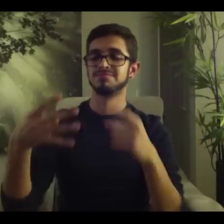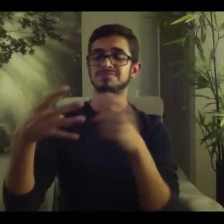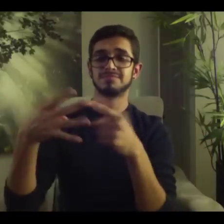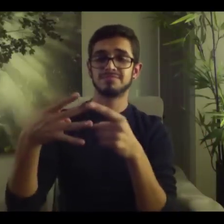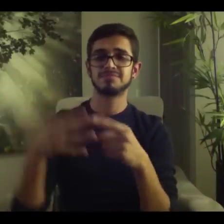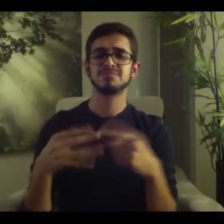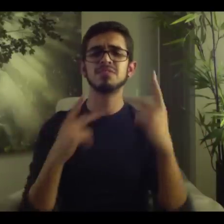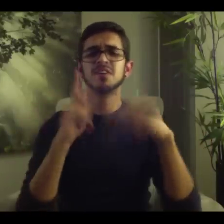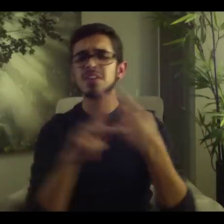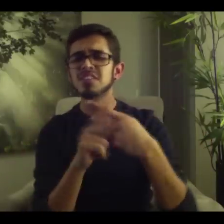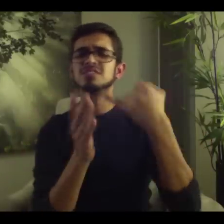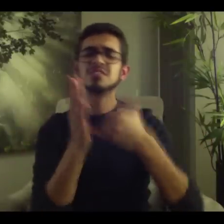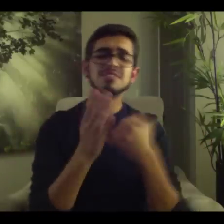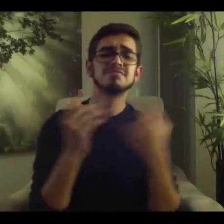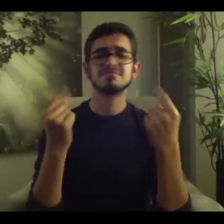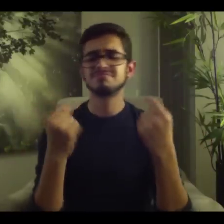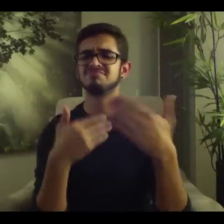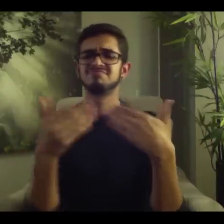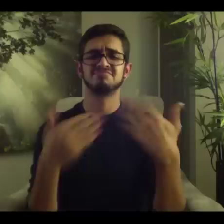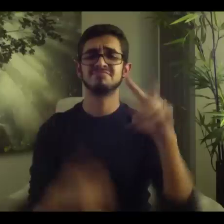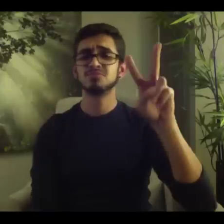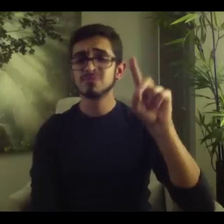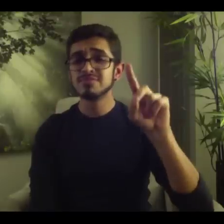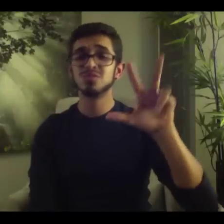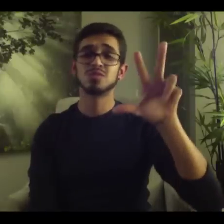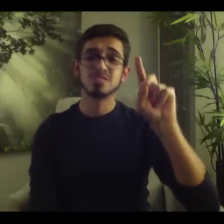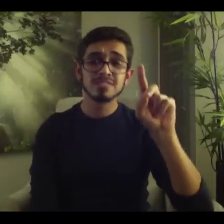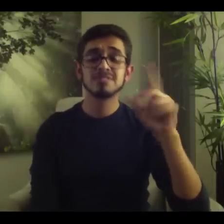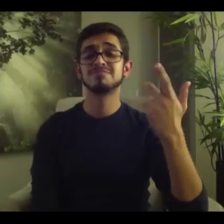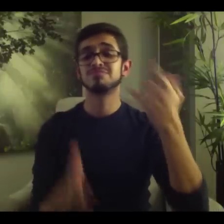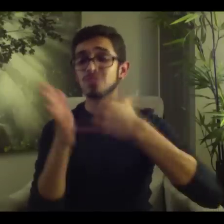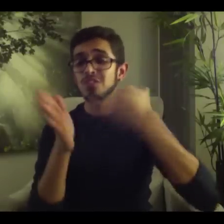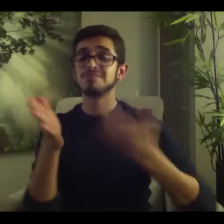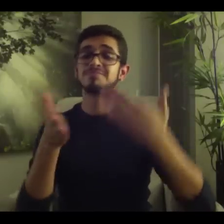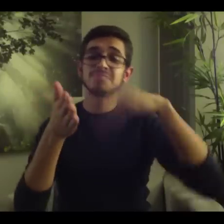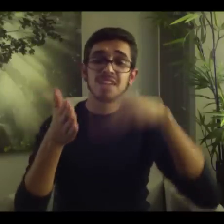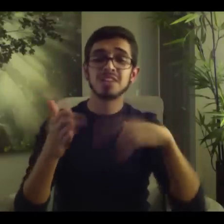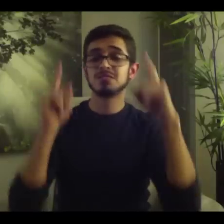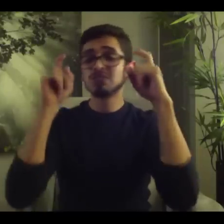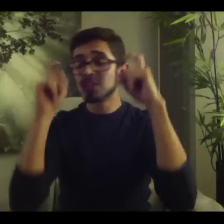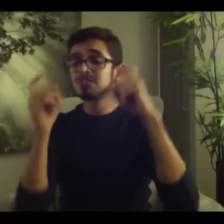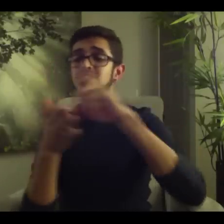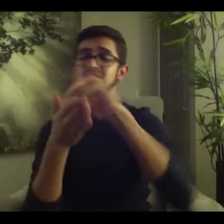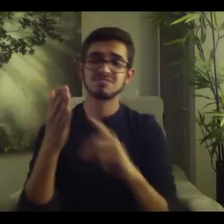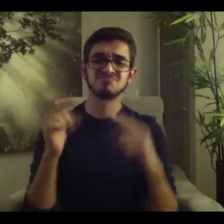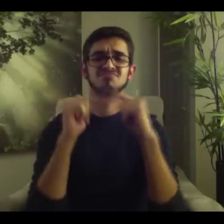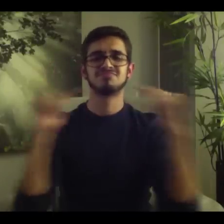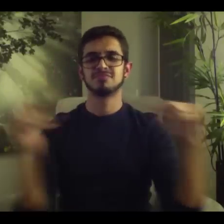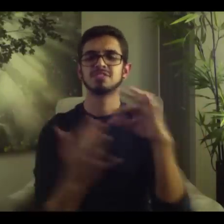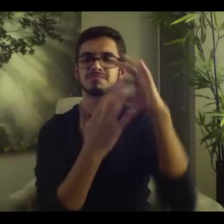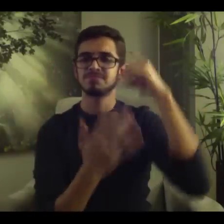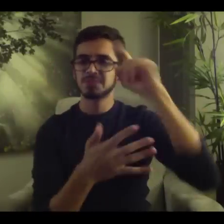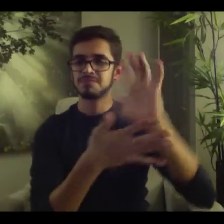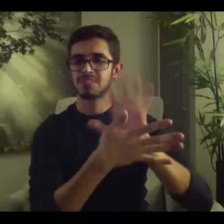2.) we accept all formats such as 2D, 3D, drawing, painting, photography, design except for video,